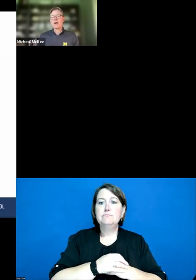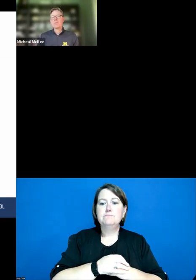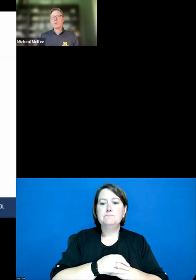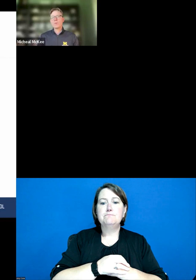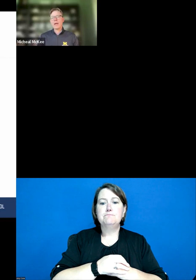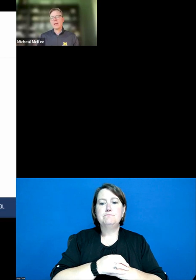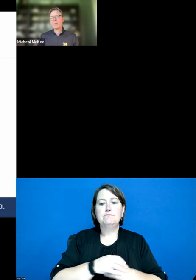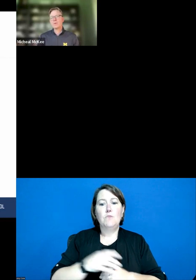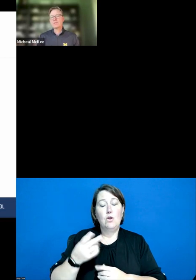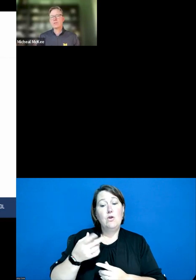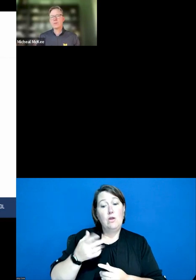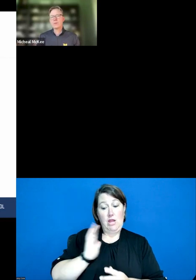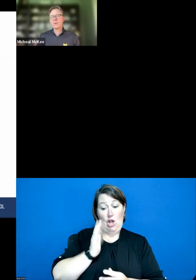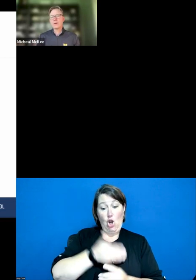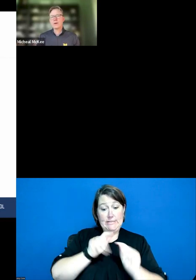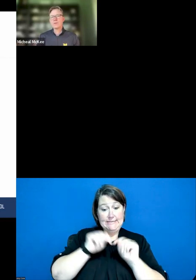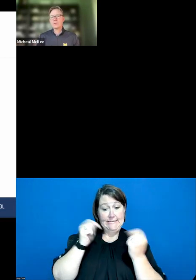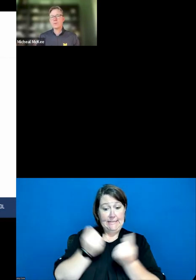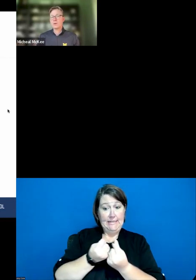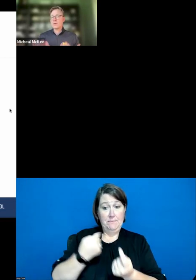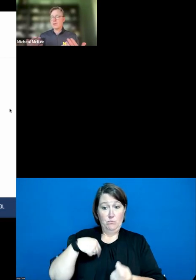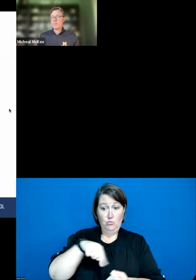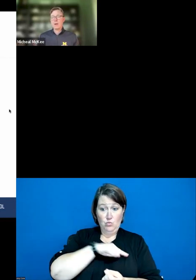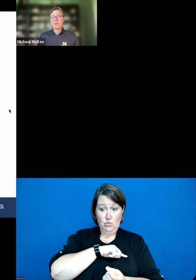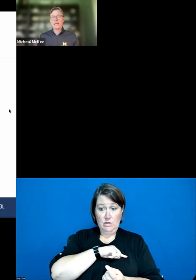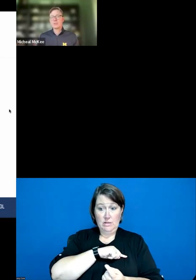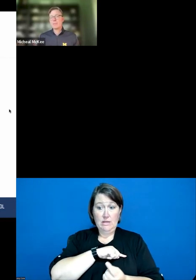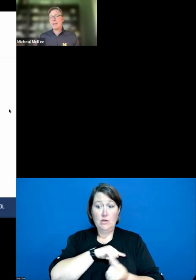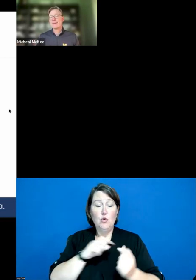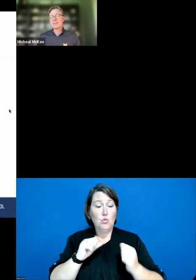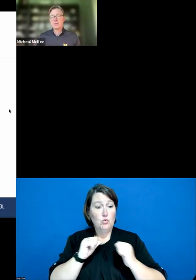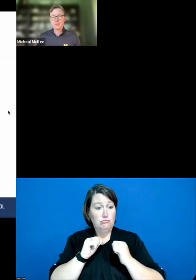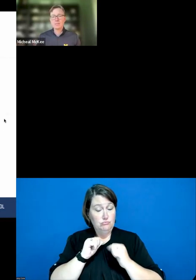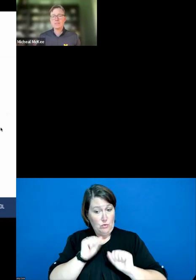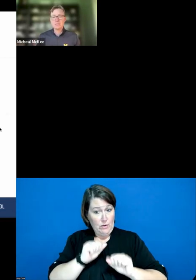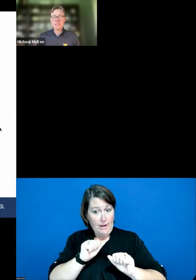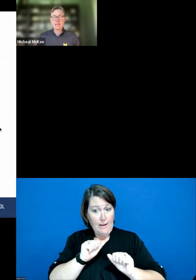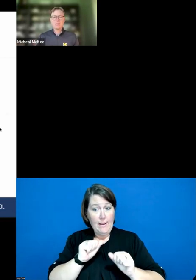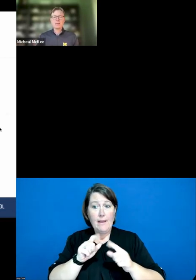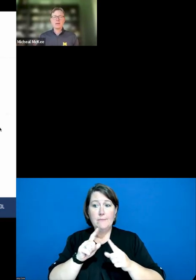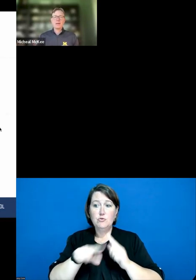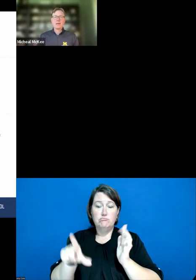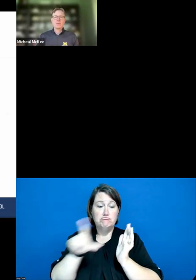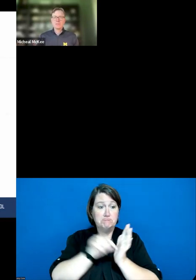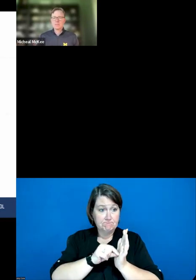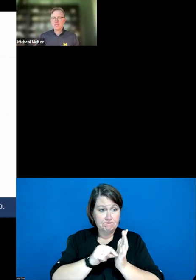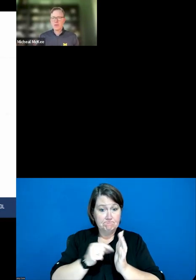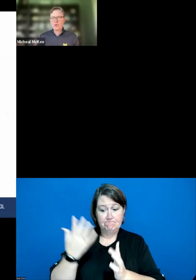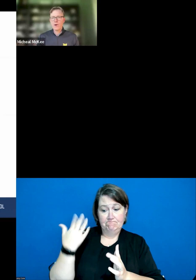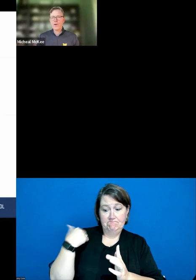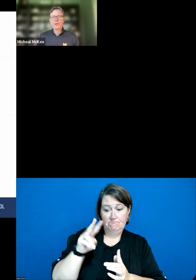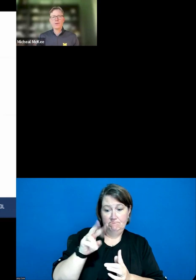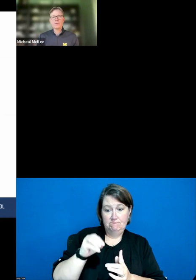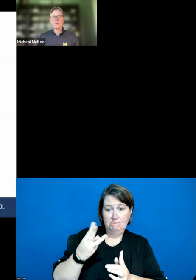we were able to do a publication back in 2016. It was a sentinel article